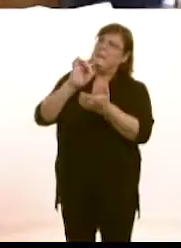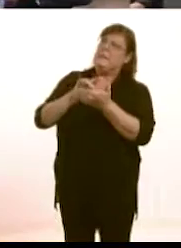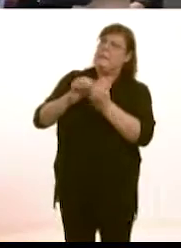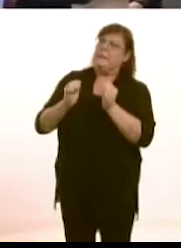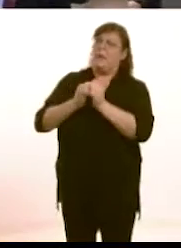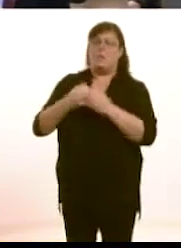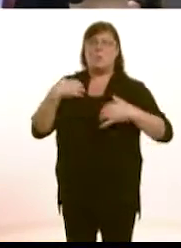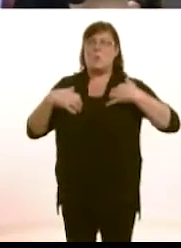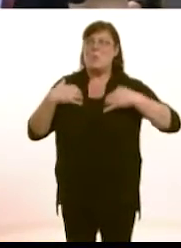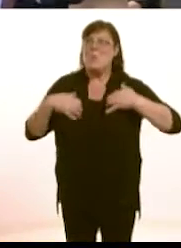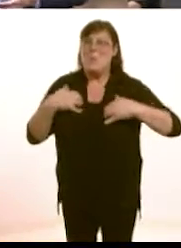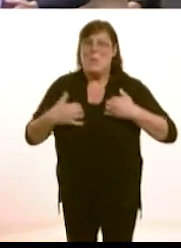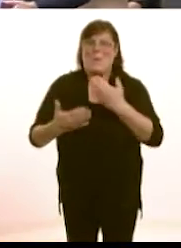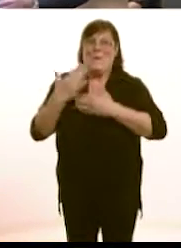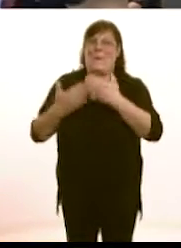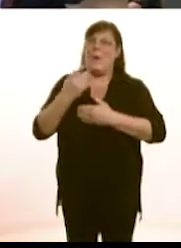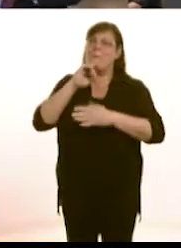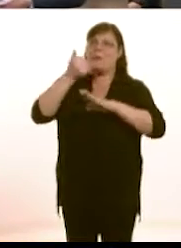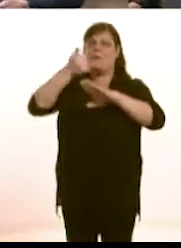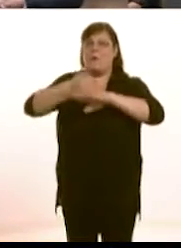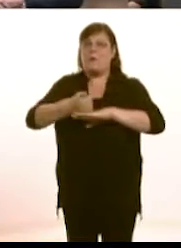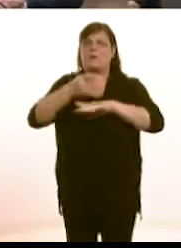Itís actually focused on ICT and the next generation.